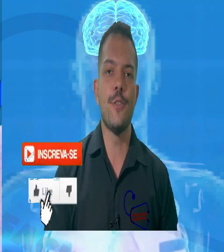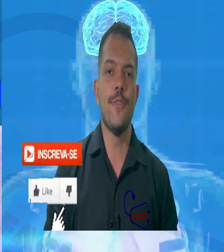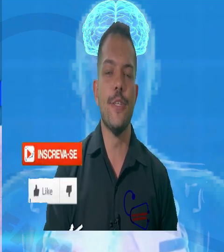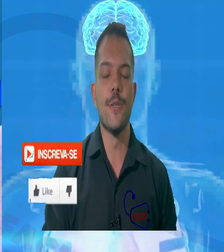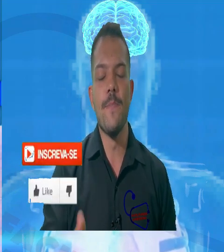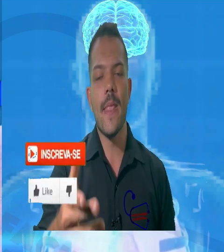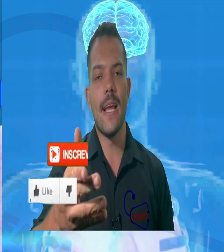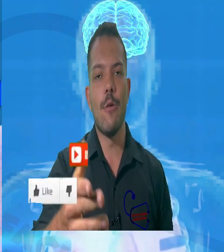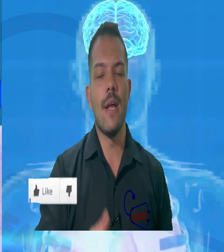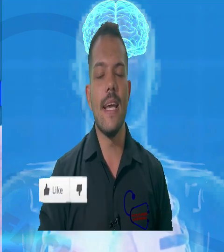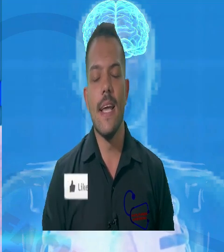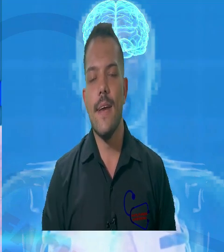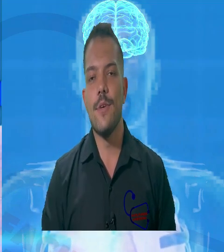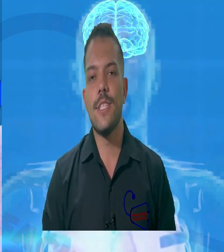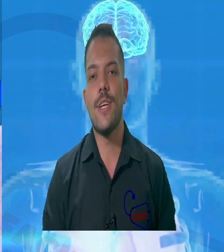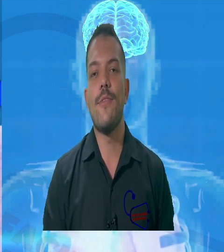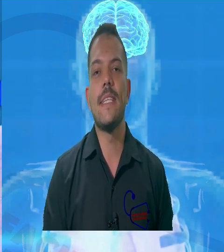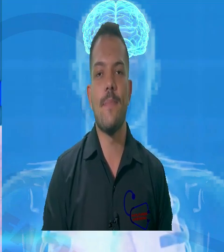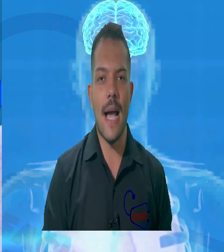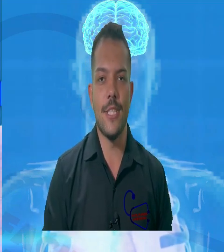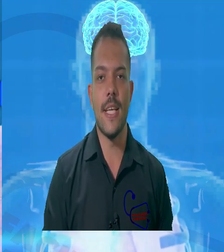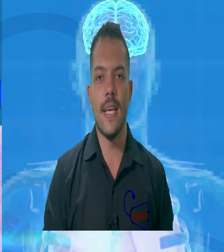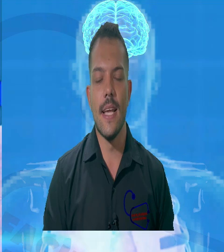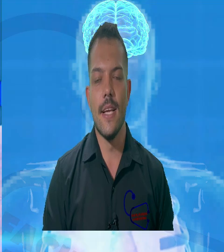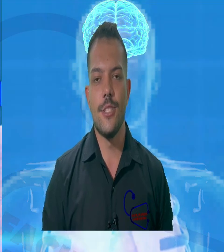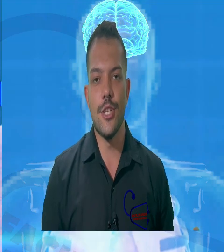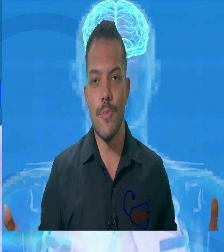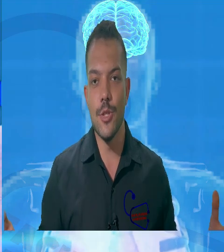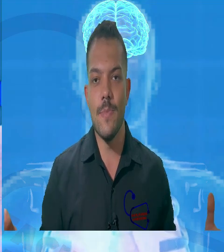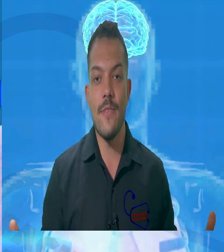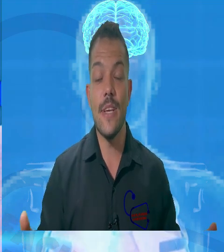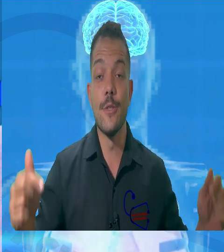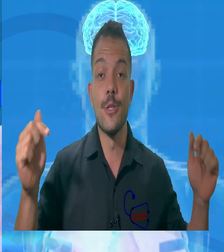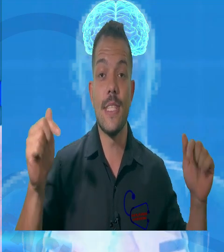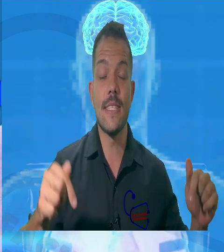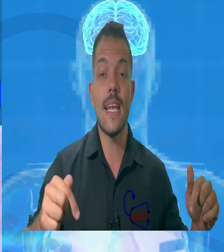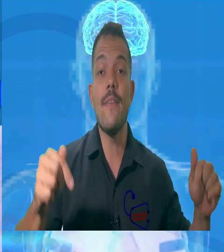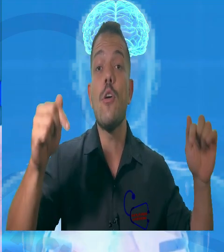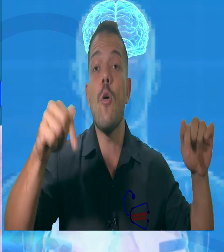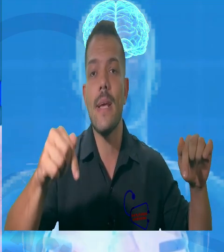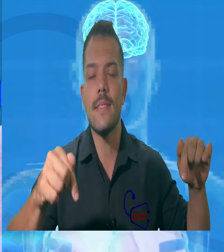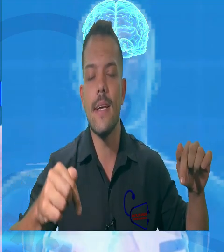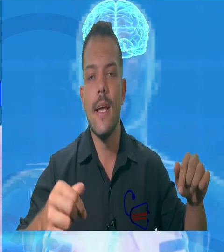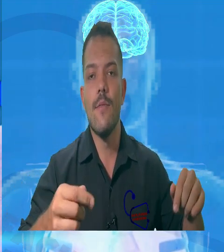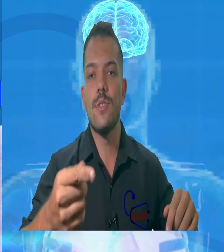video you clicked there You are already part of this place, you are very welcome, sign up and comment, you